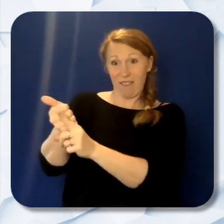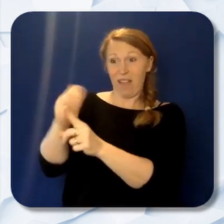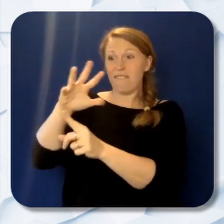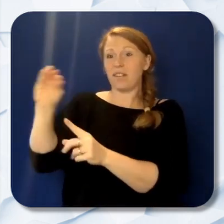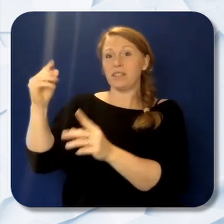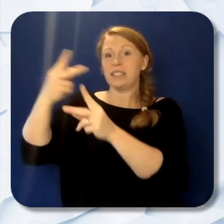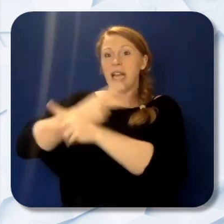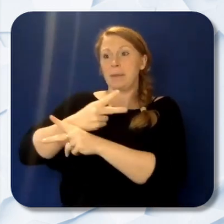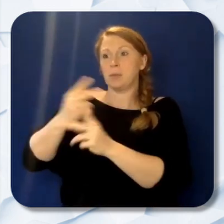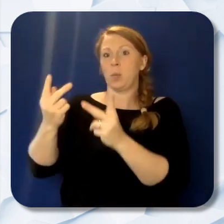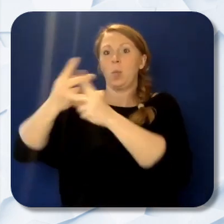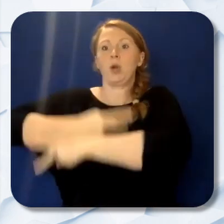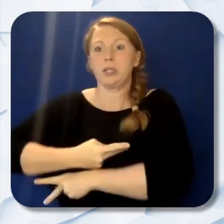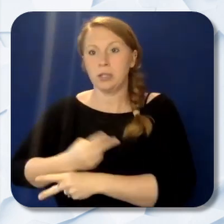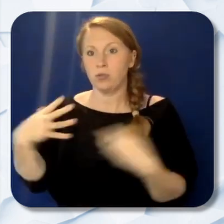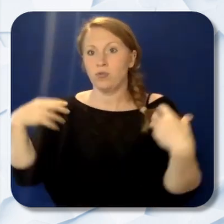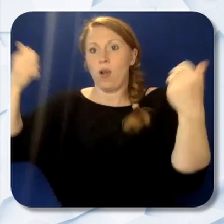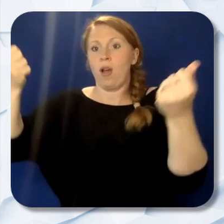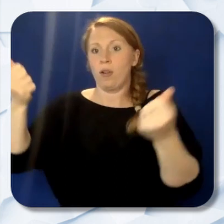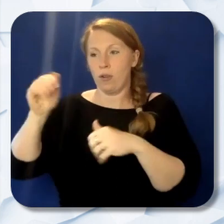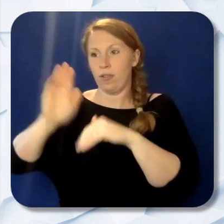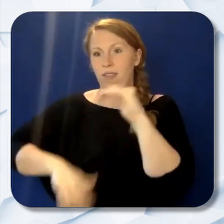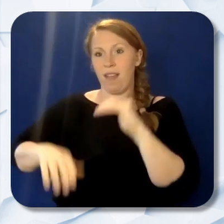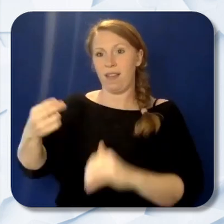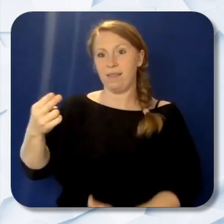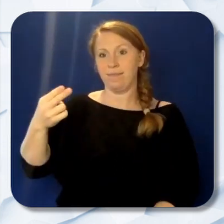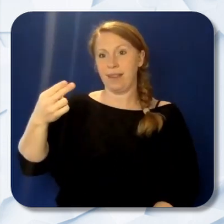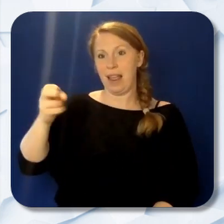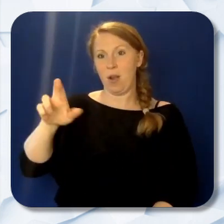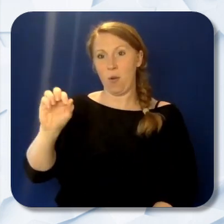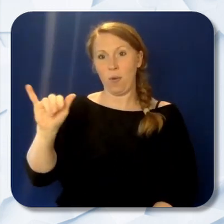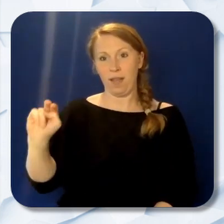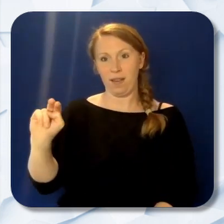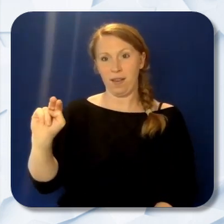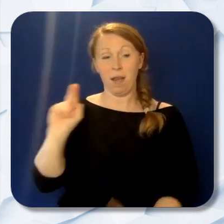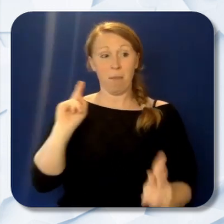the cartels are in some ways using this to drive addiction because it is so devastatingly strong.